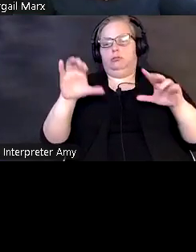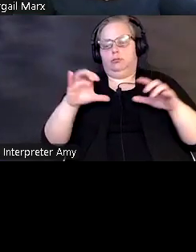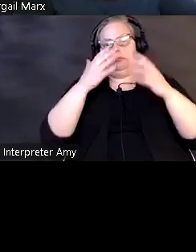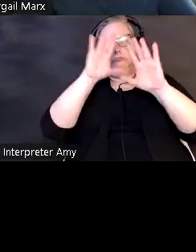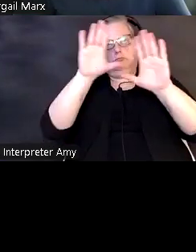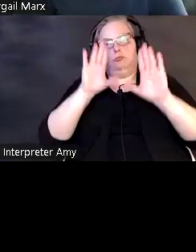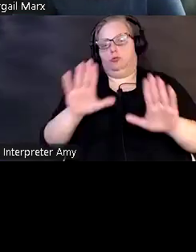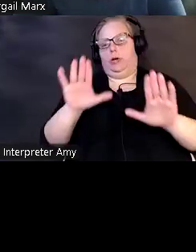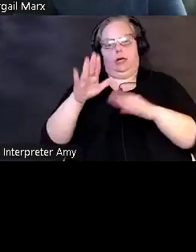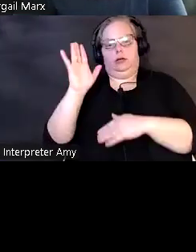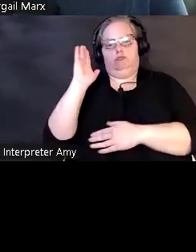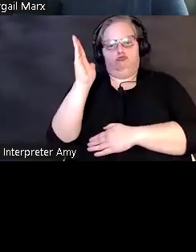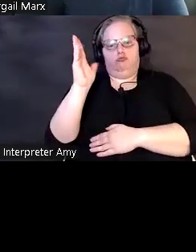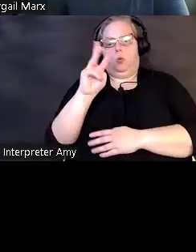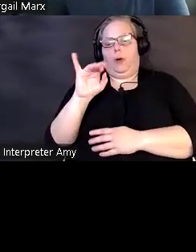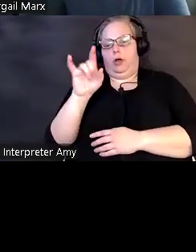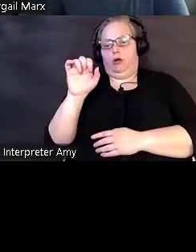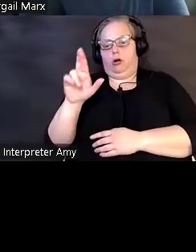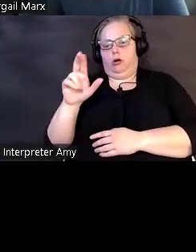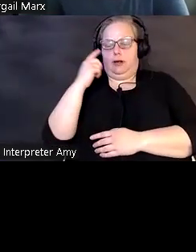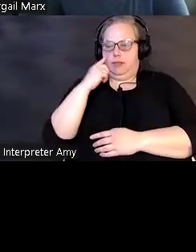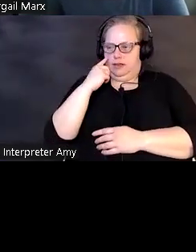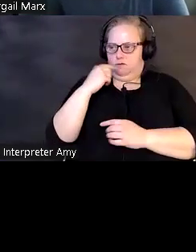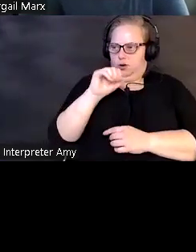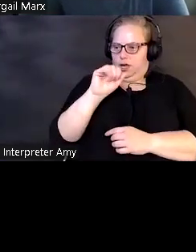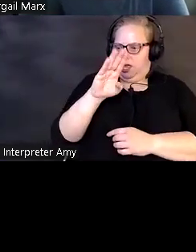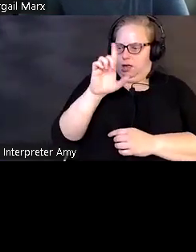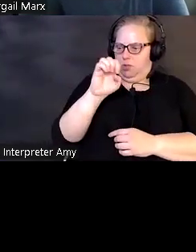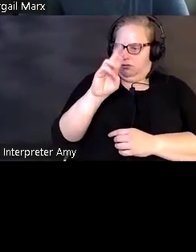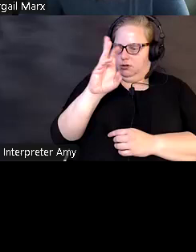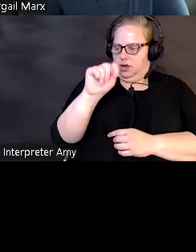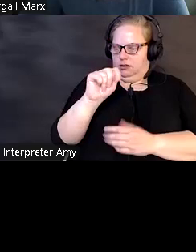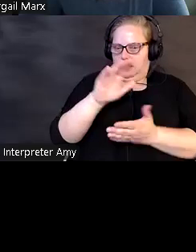for -- is it the AbleNet academy? I can't remember what it's called,